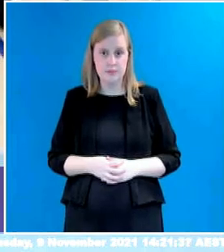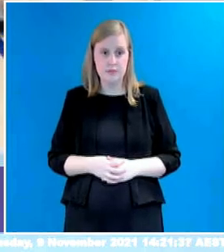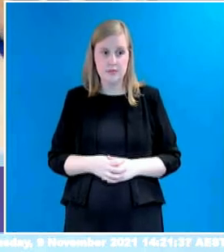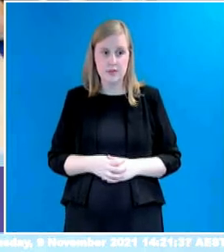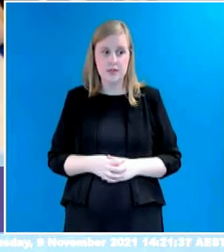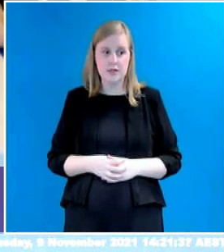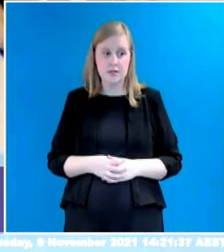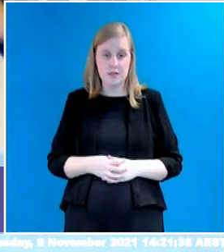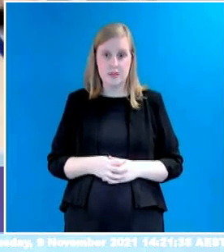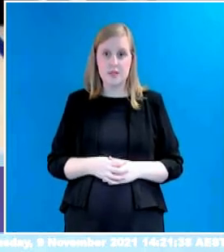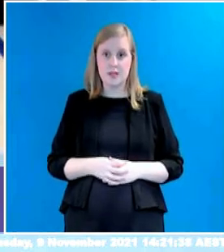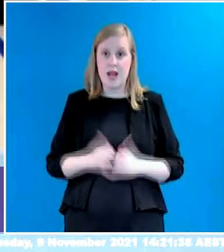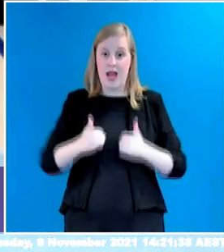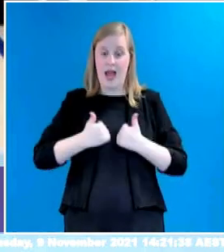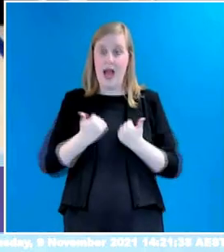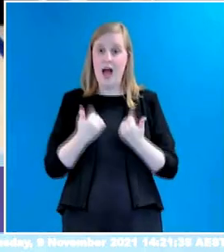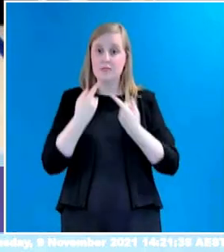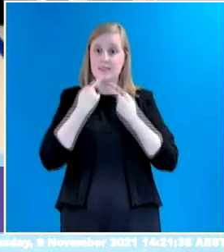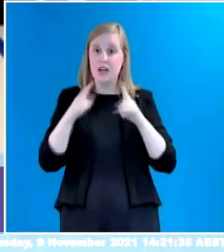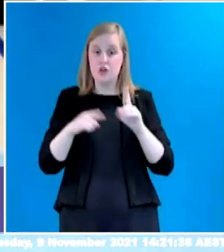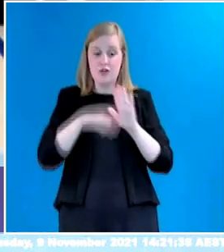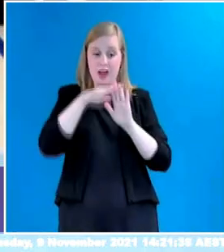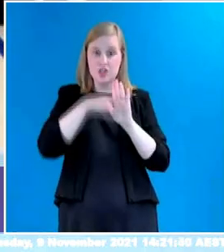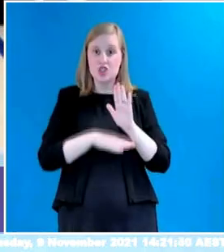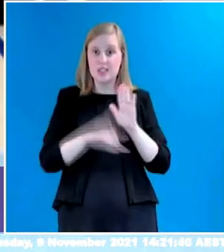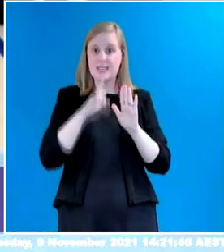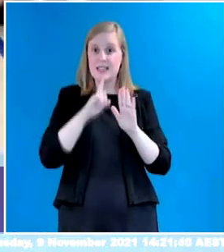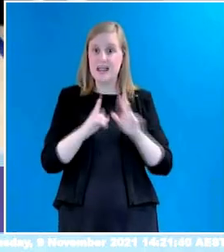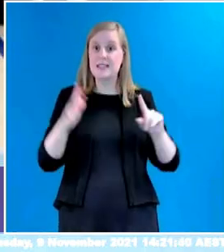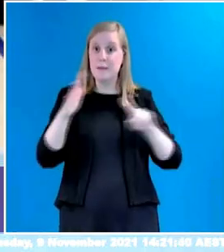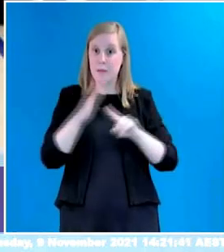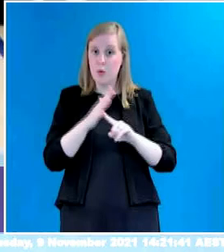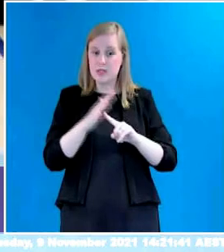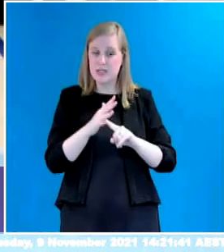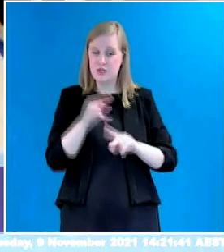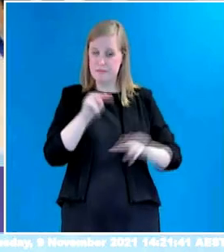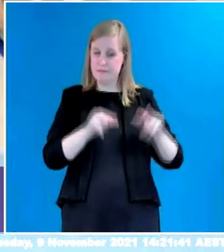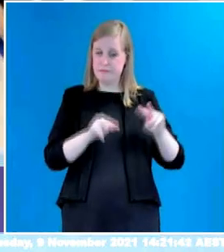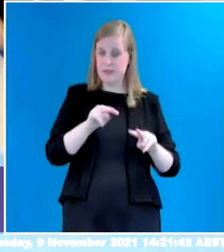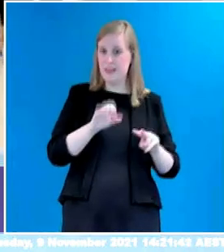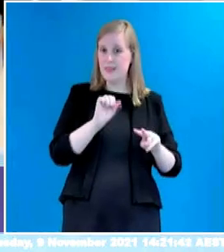precisely because of the importance of that fundamental right that substituted